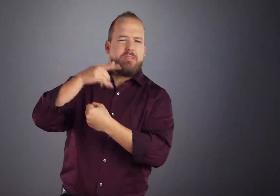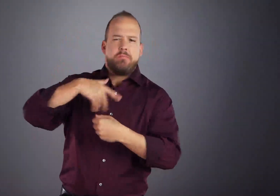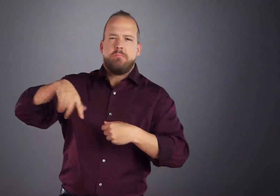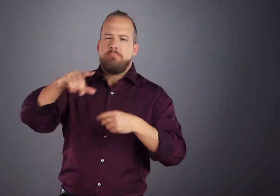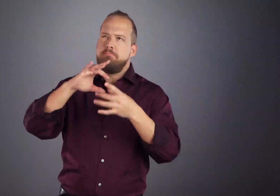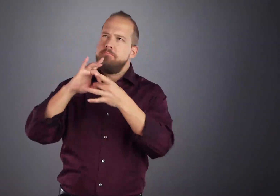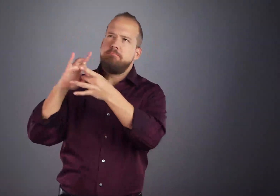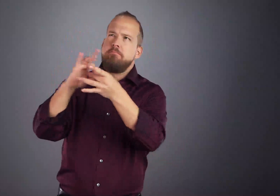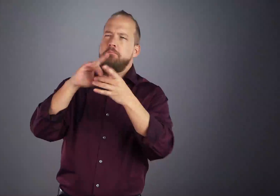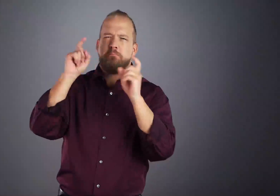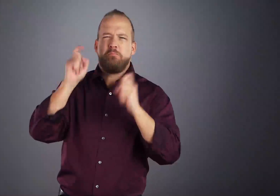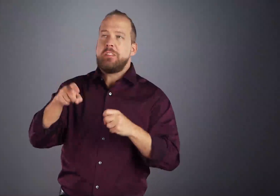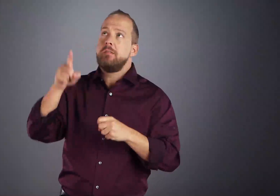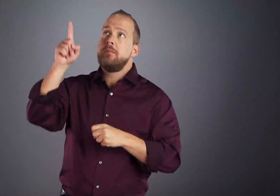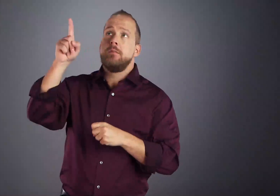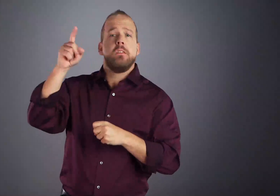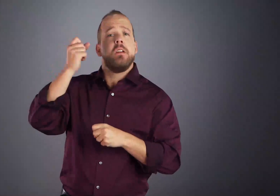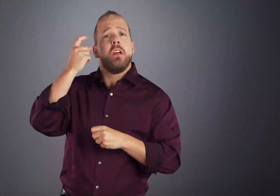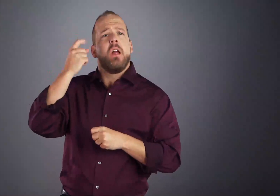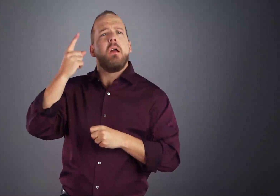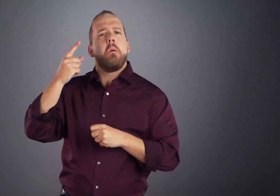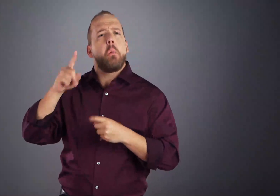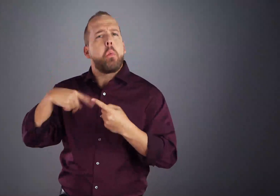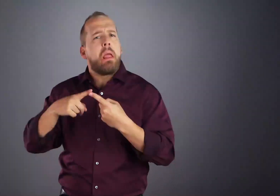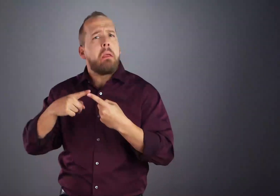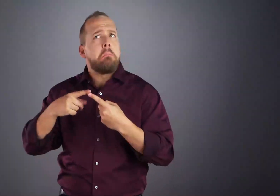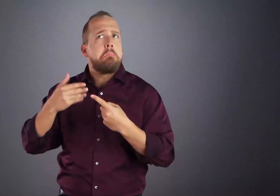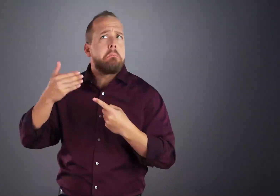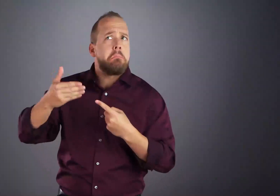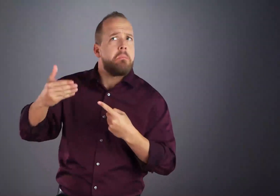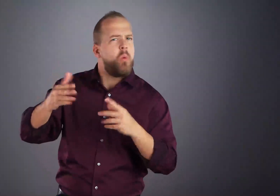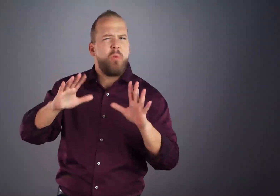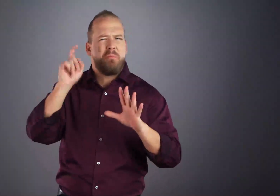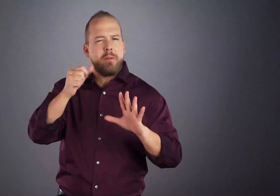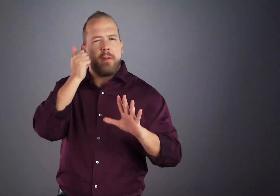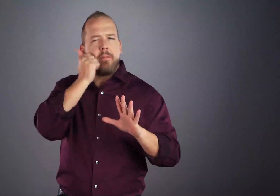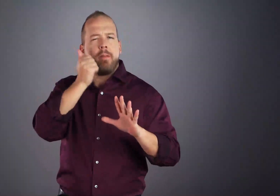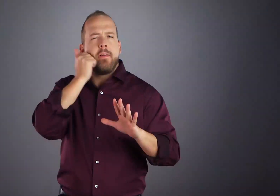Faith has to work twenty-four hours a day in and through us,